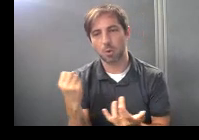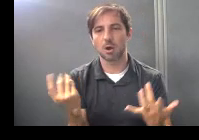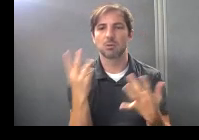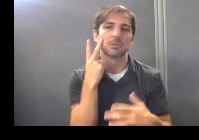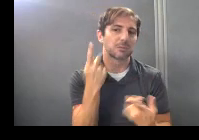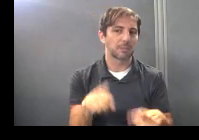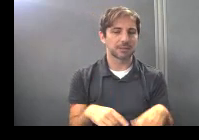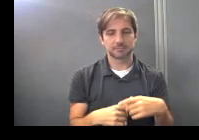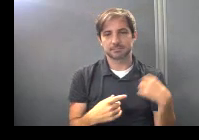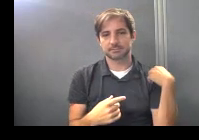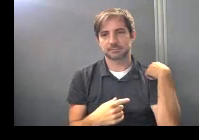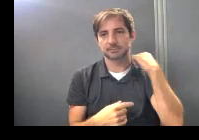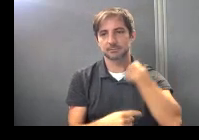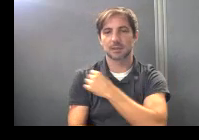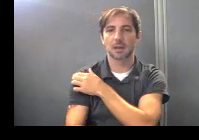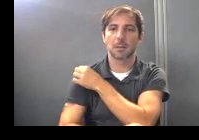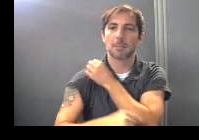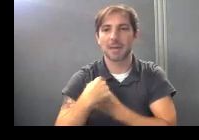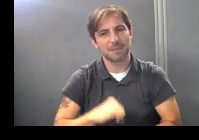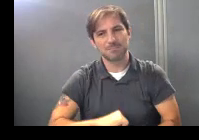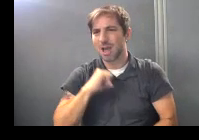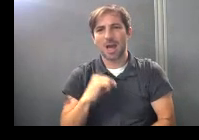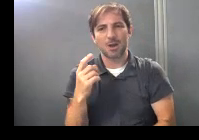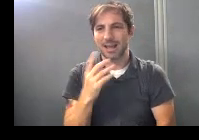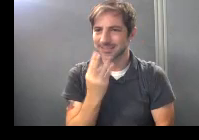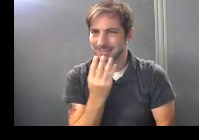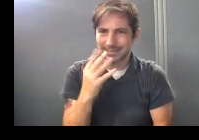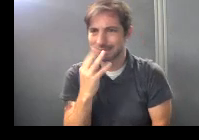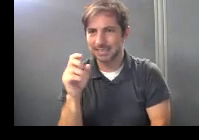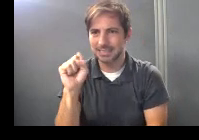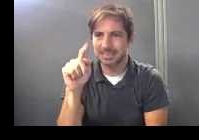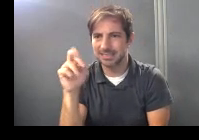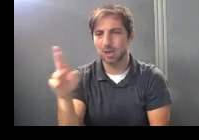I'M A PROUD STUTTERER, AND HAPPY TO TALK ABOUT IT AT ANY TIME.